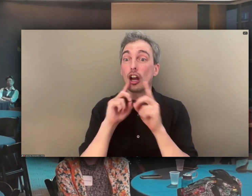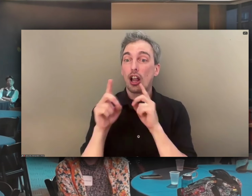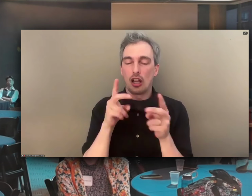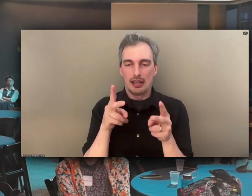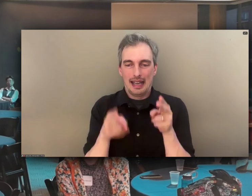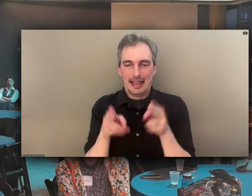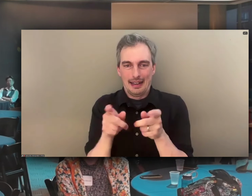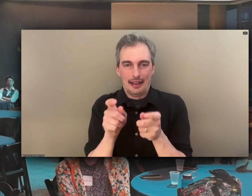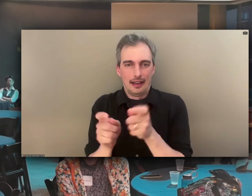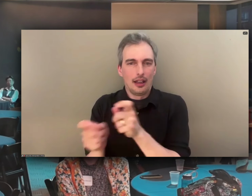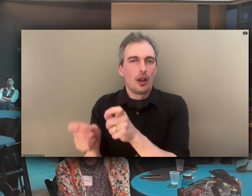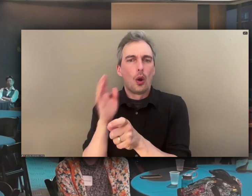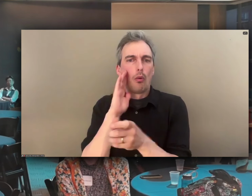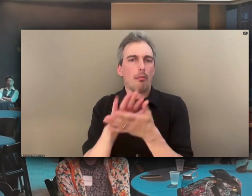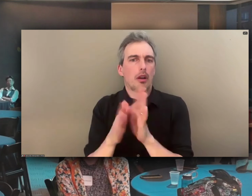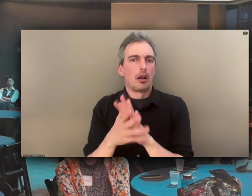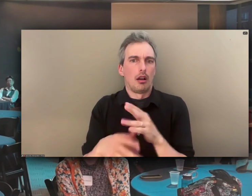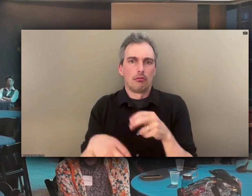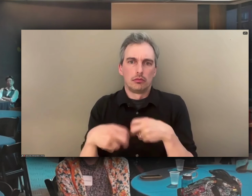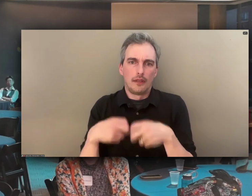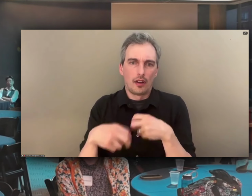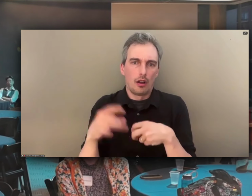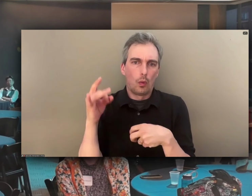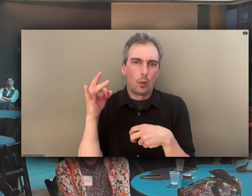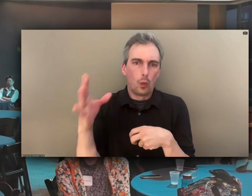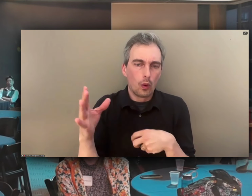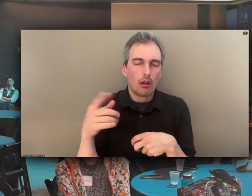I just looked this up. Since I haven't done audio engineering in some years. I wasn't sure.